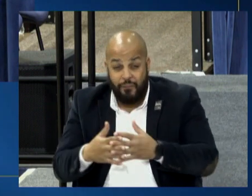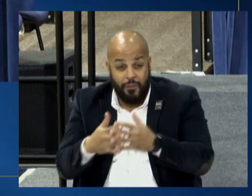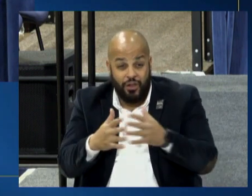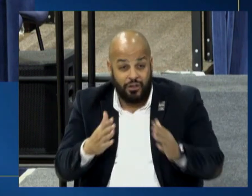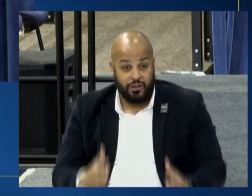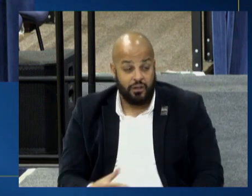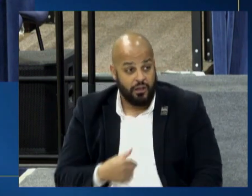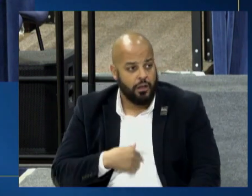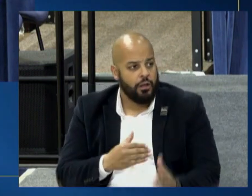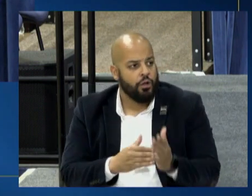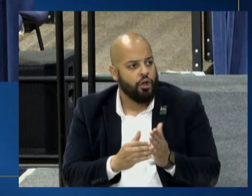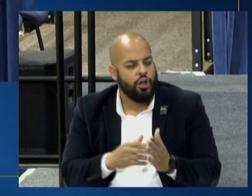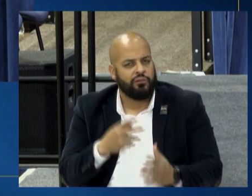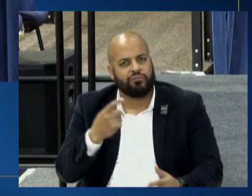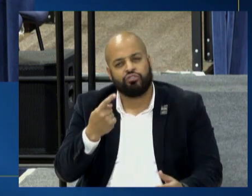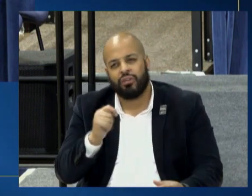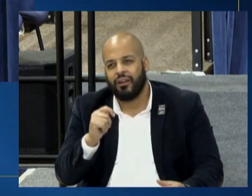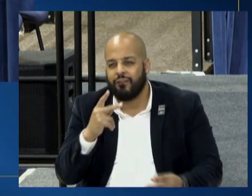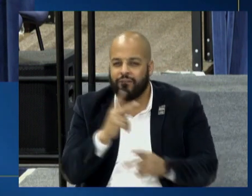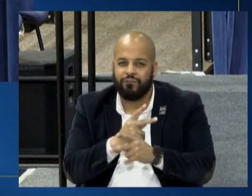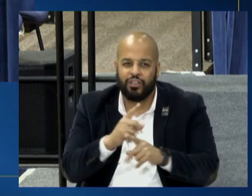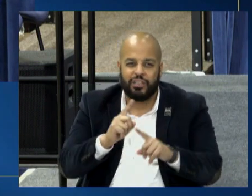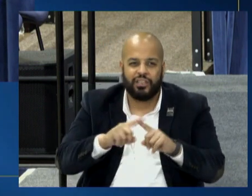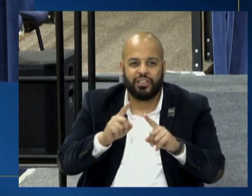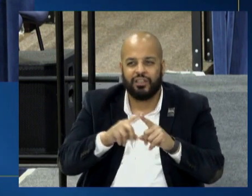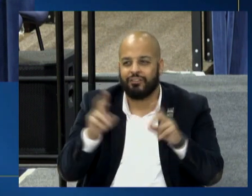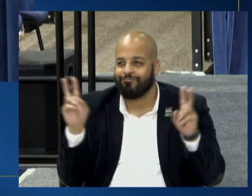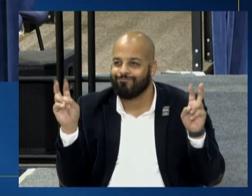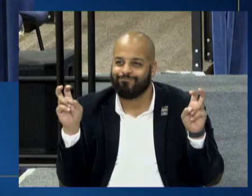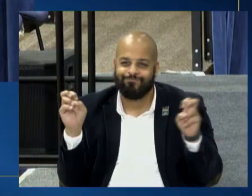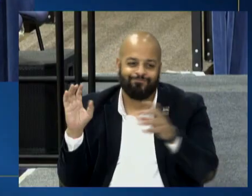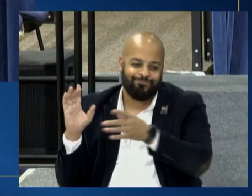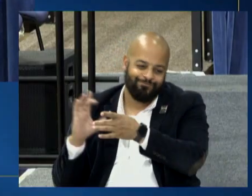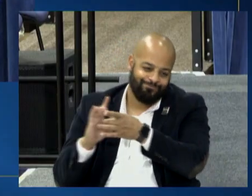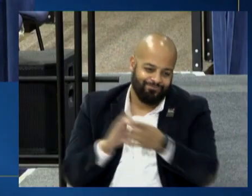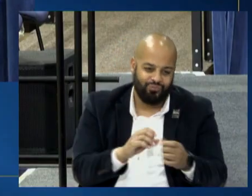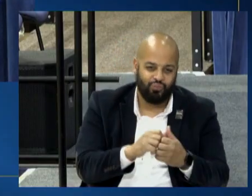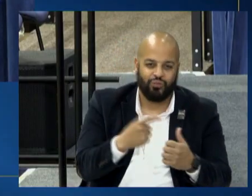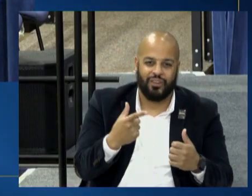for analogies when trying to explain the complexity of our work. And this morning,